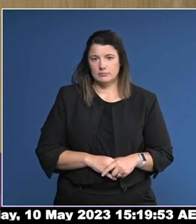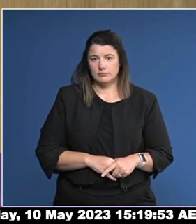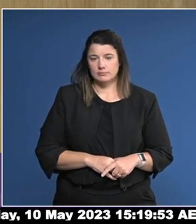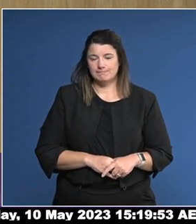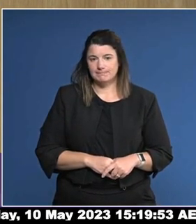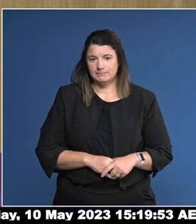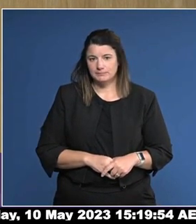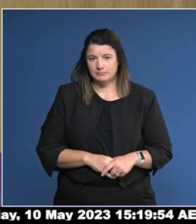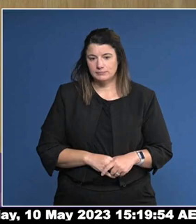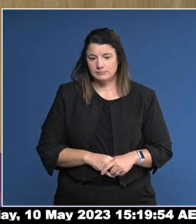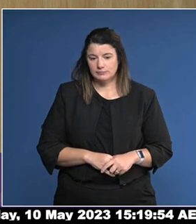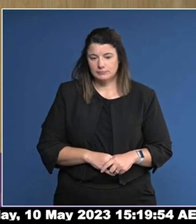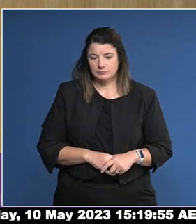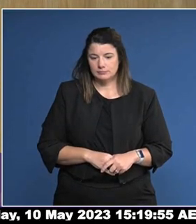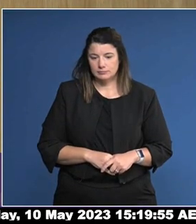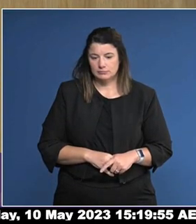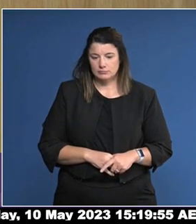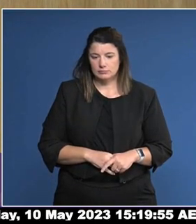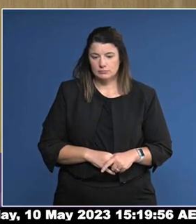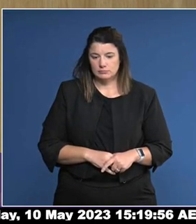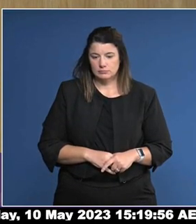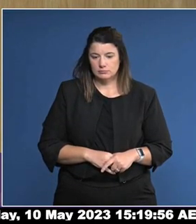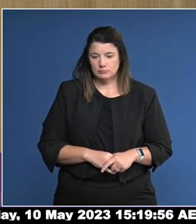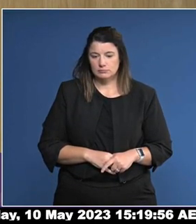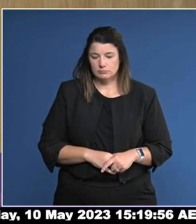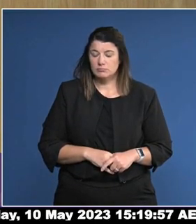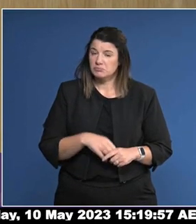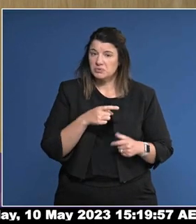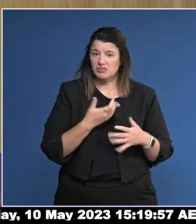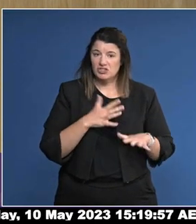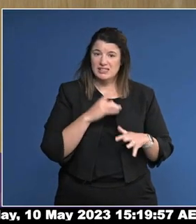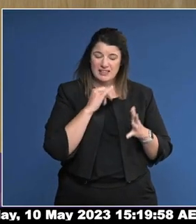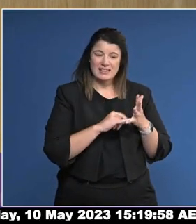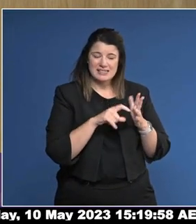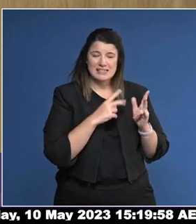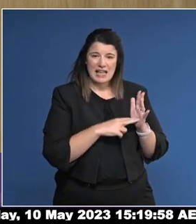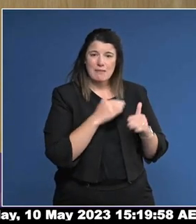you've appropriately made about some of the deficiencies in the SCAN process, and knowing